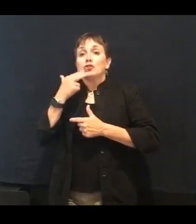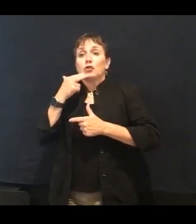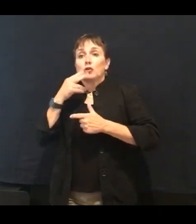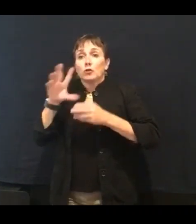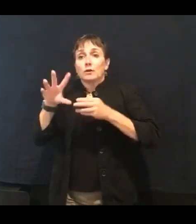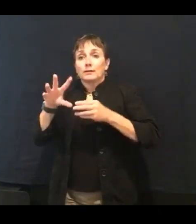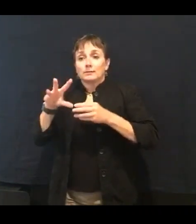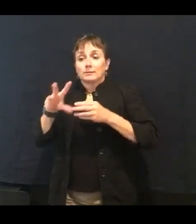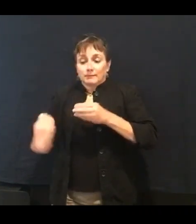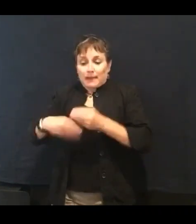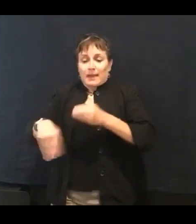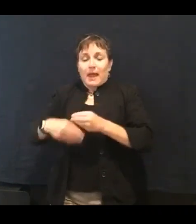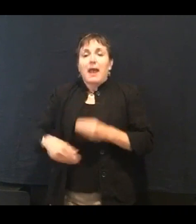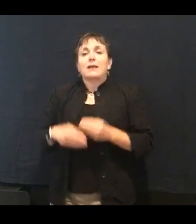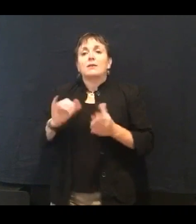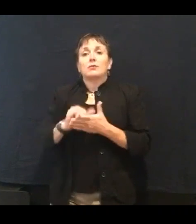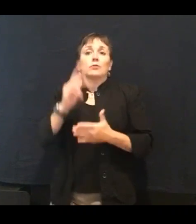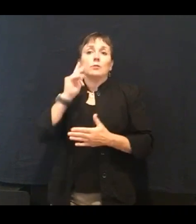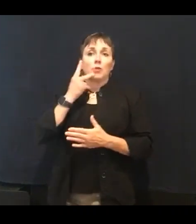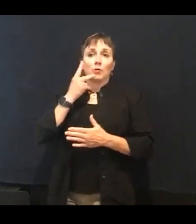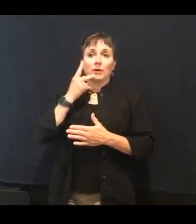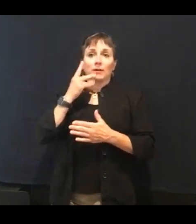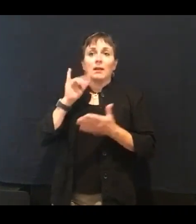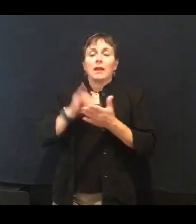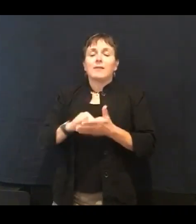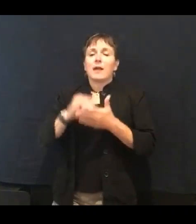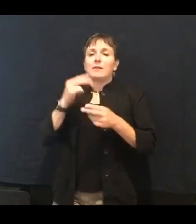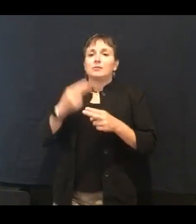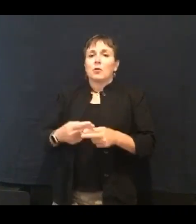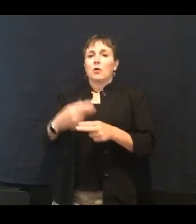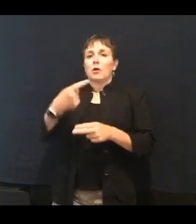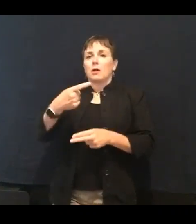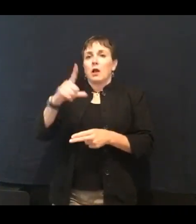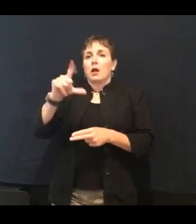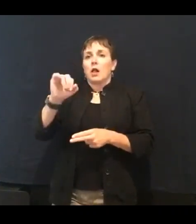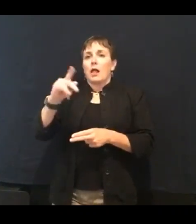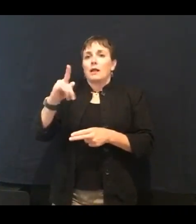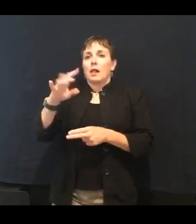in the protein, a process known as glycosylation, which increases the protein's